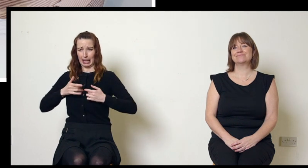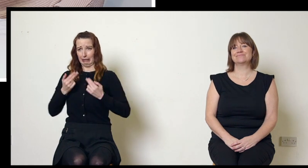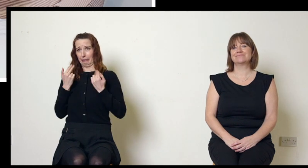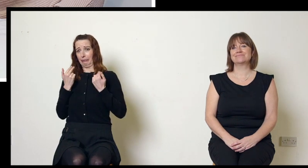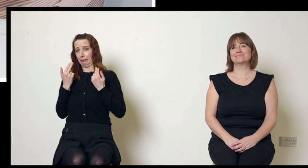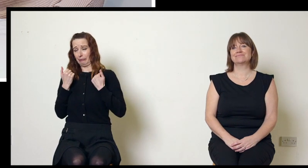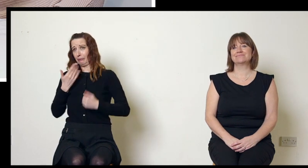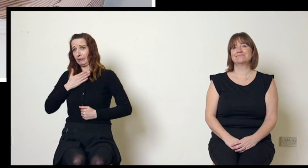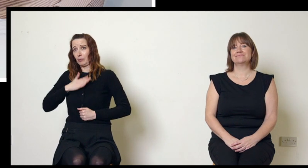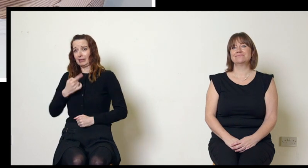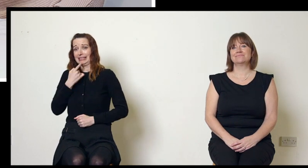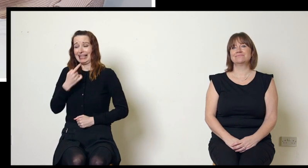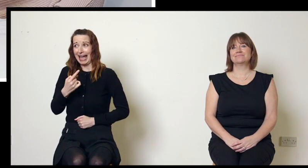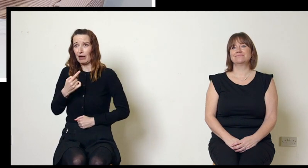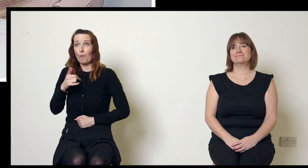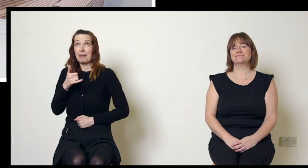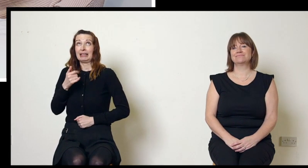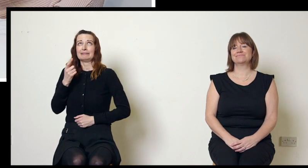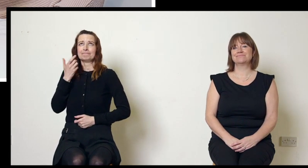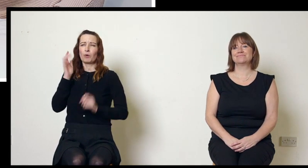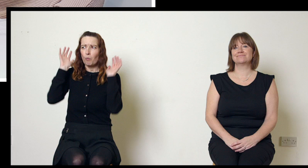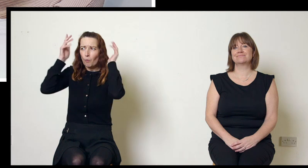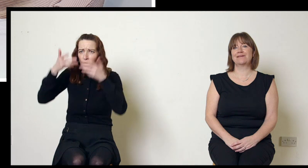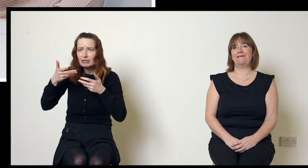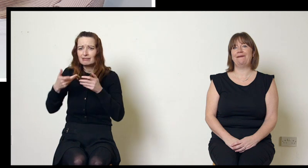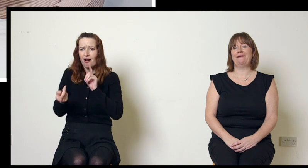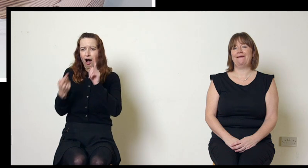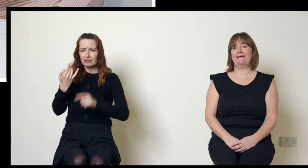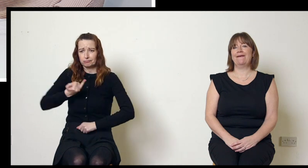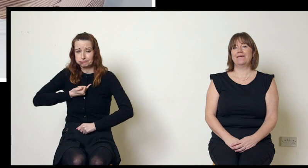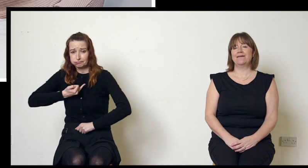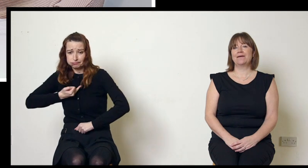and feel like they're getting the wrong answer or they've chosen the wrong person because they're not getting it right, because